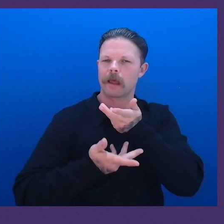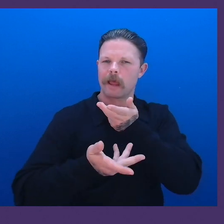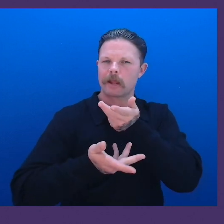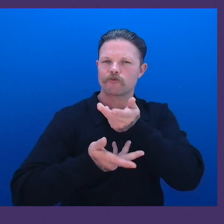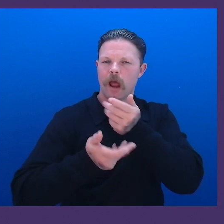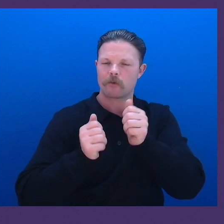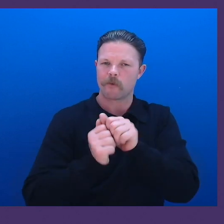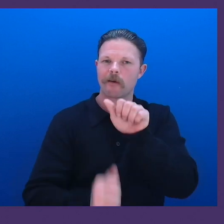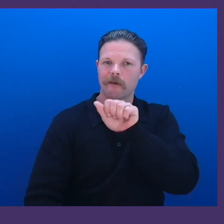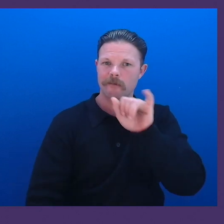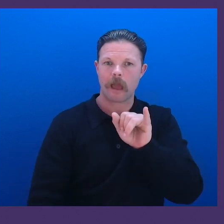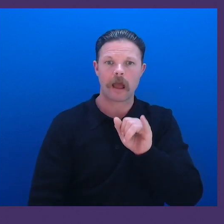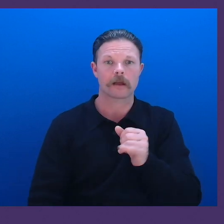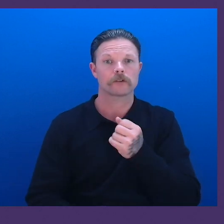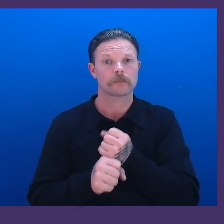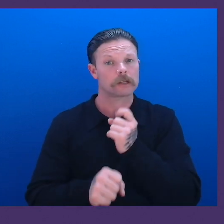that UI will actually work.